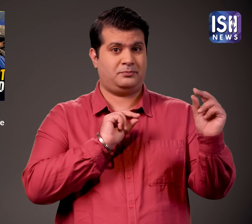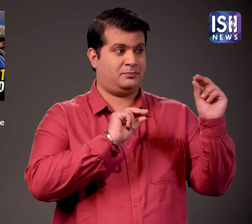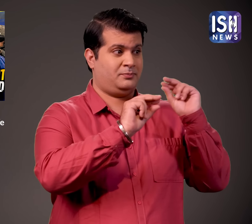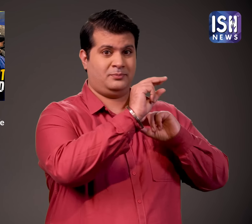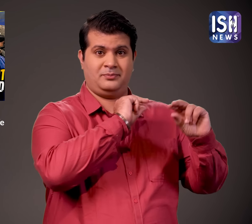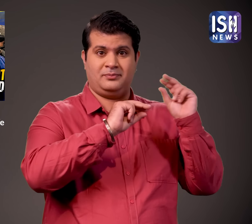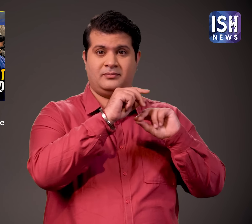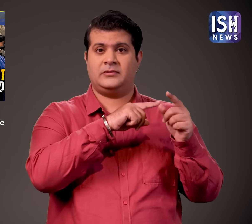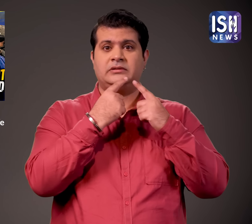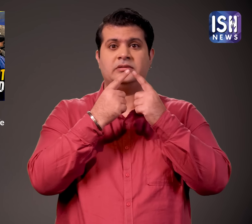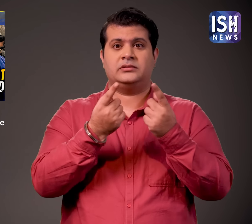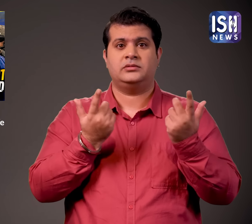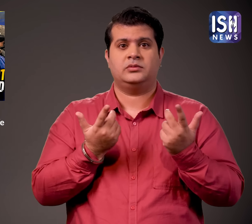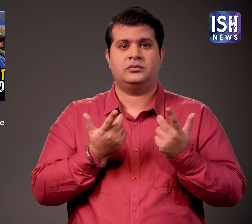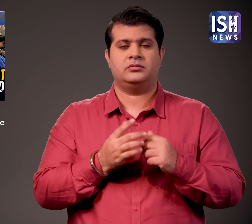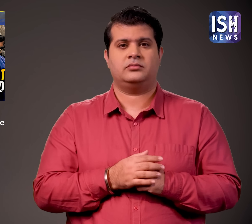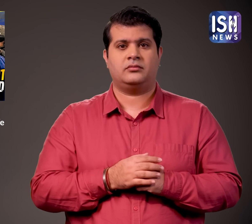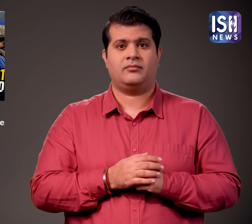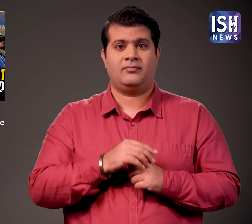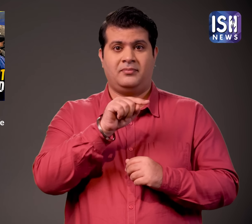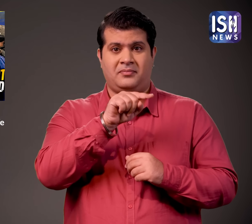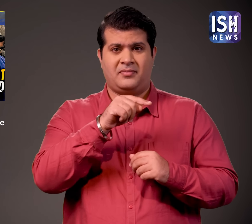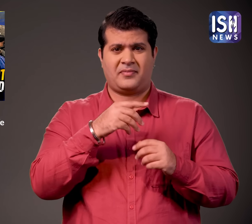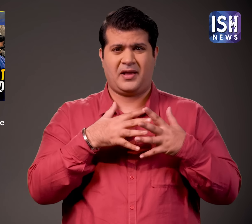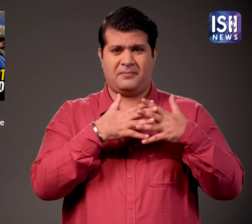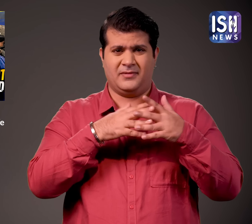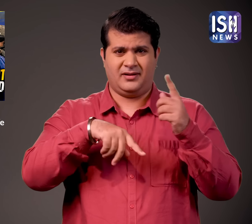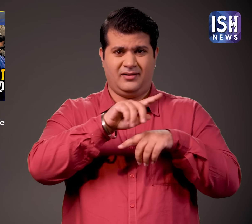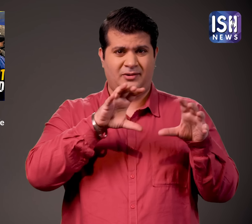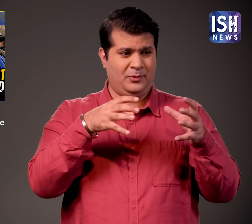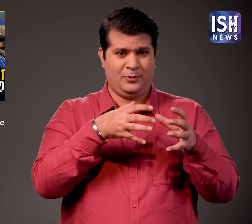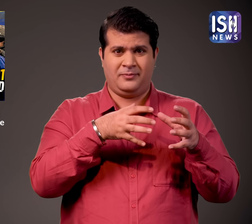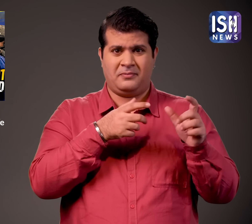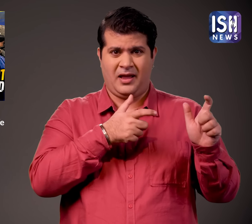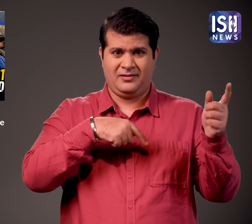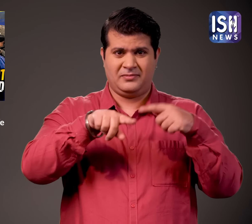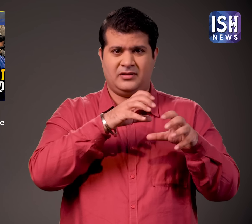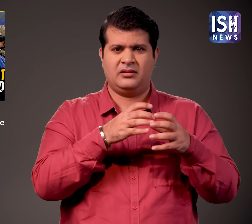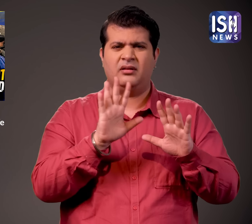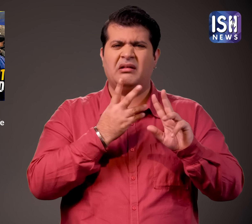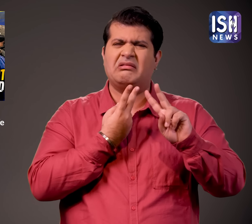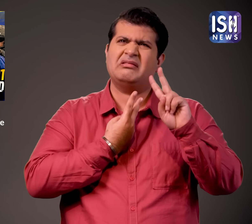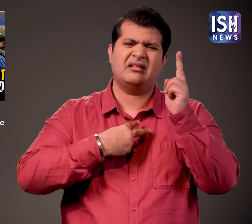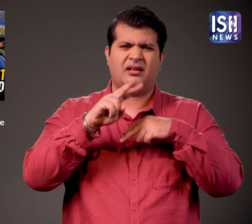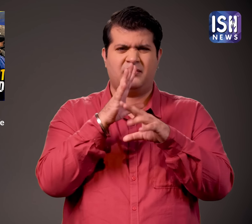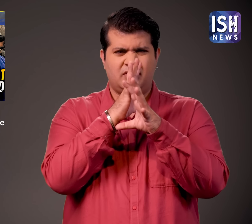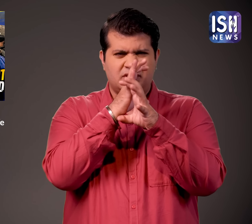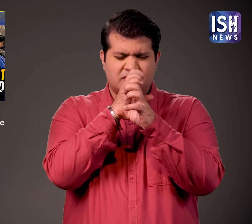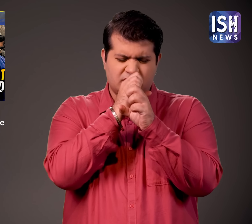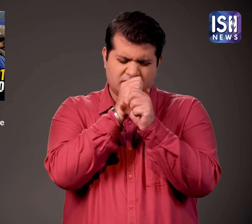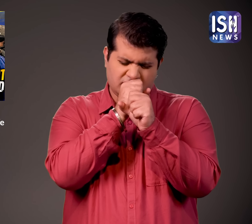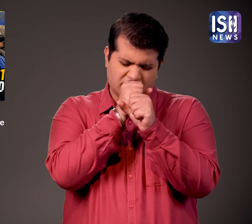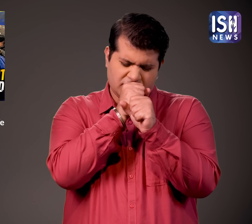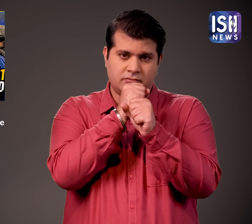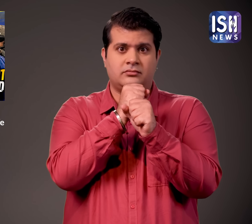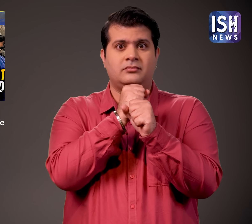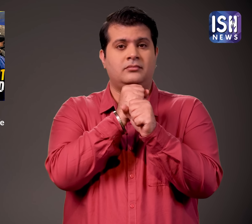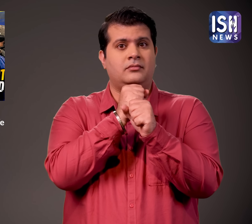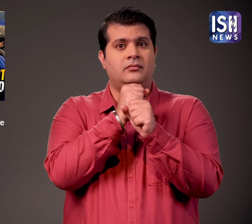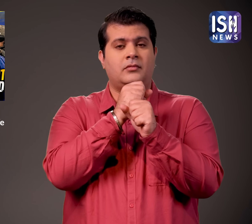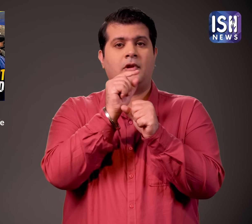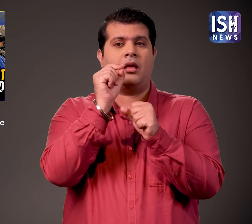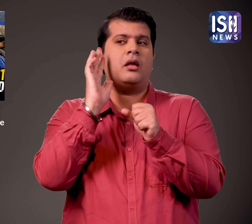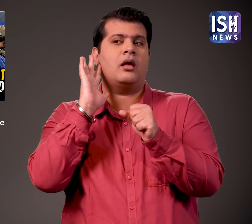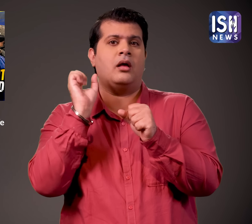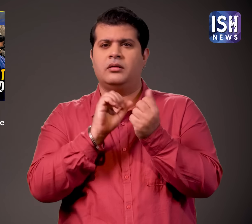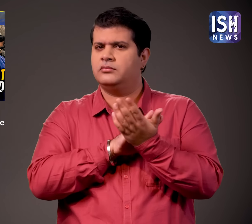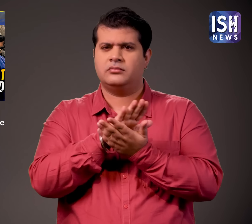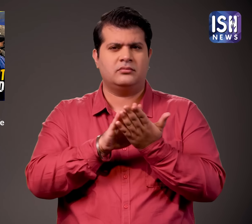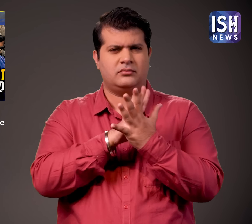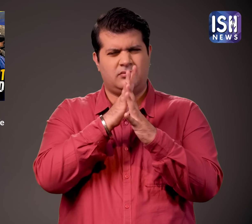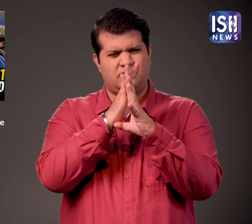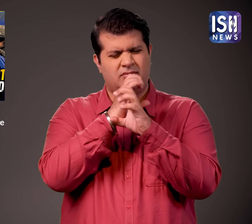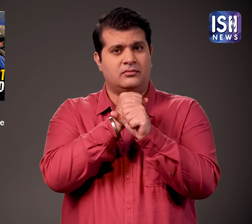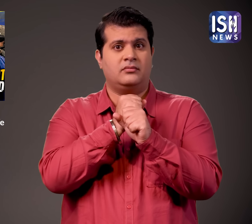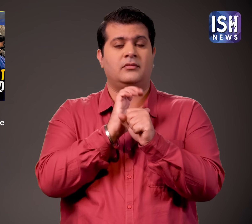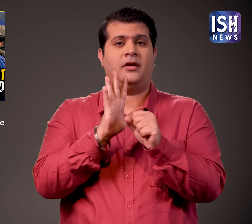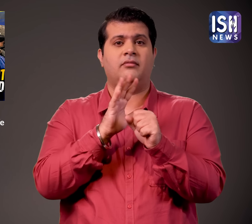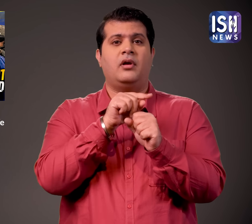According to the sources, the entire operation was carried out by the US’s most secret and efficient army unit,